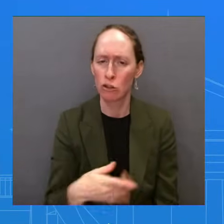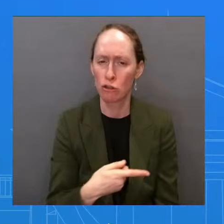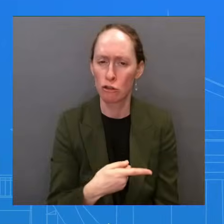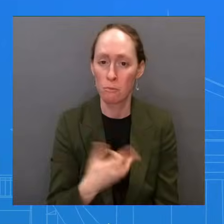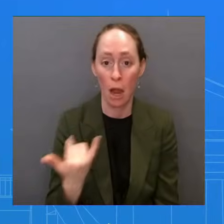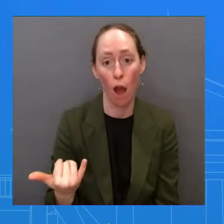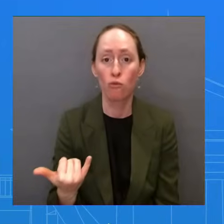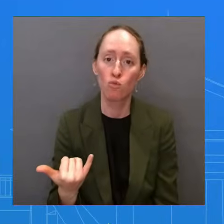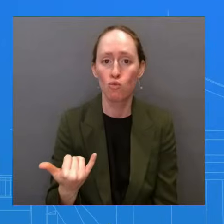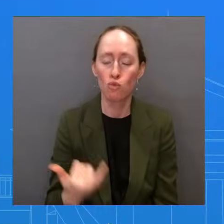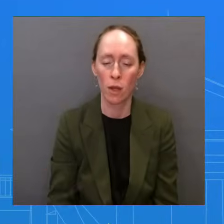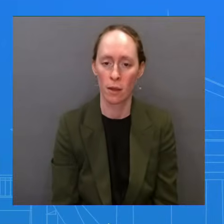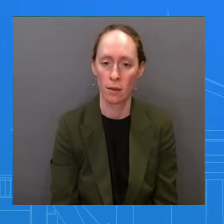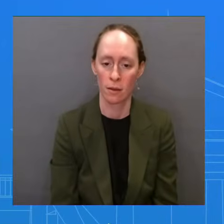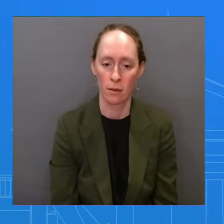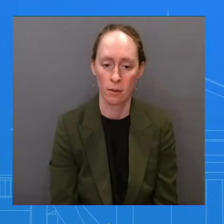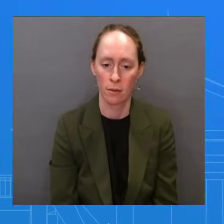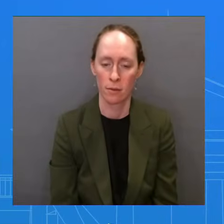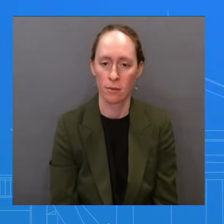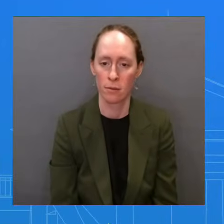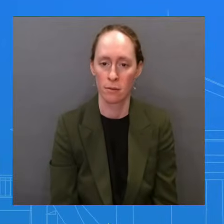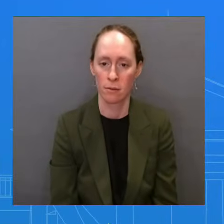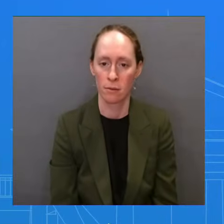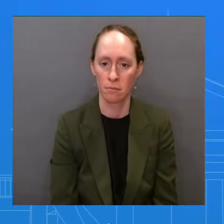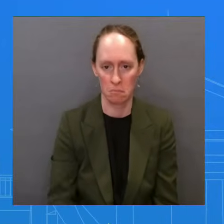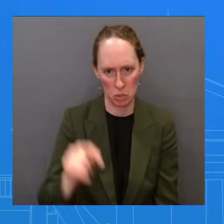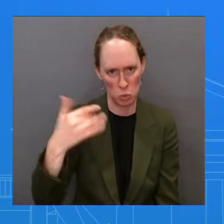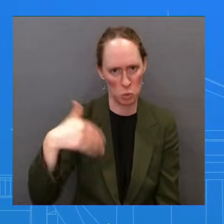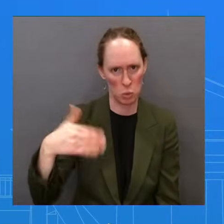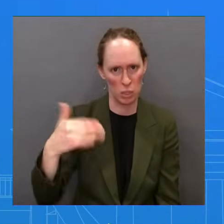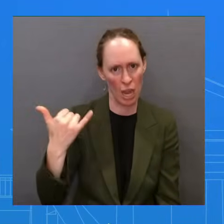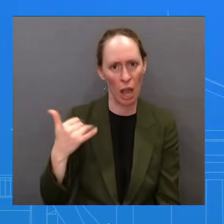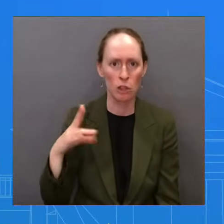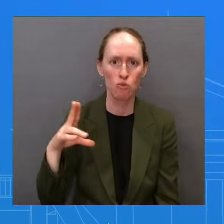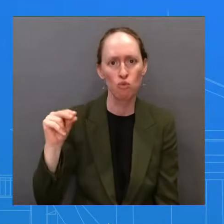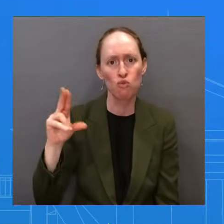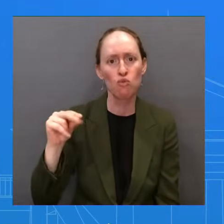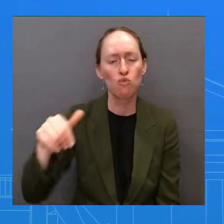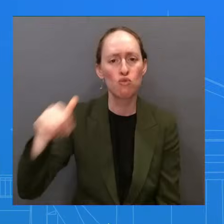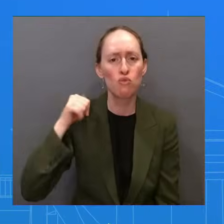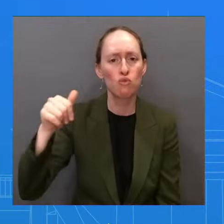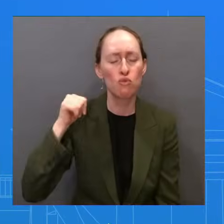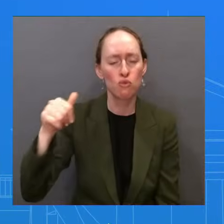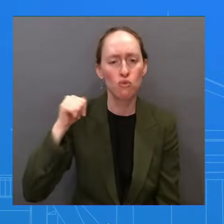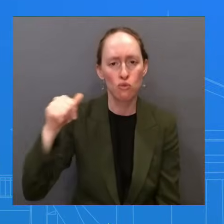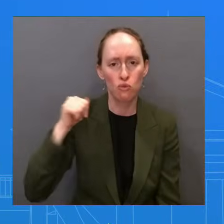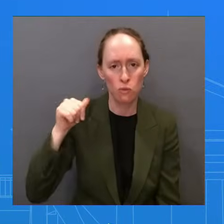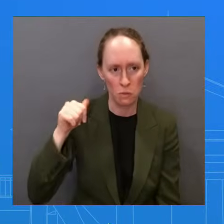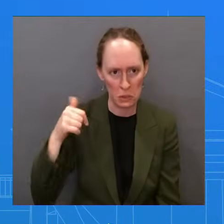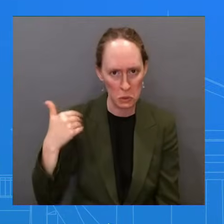to think about this too much at some point. You know, if the -- if the proverbial car is like, you know, about a couple of inches away, he's got to dive out the way.